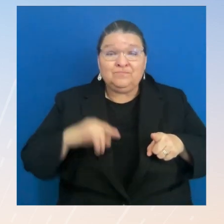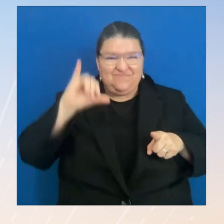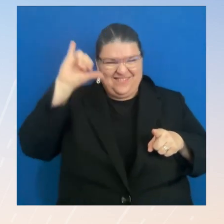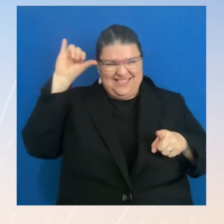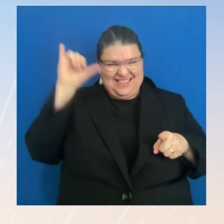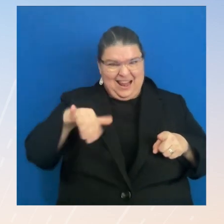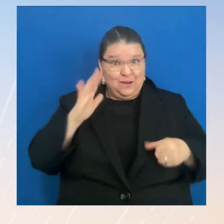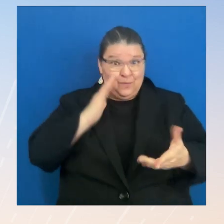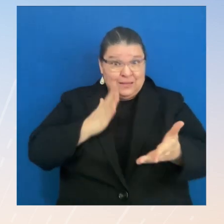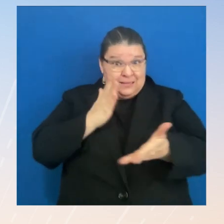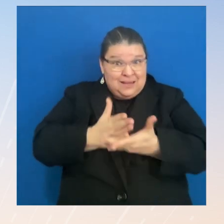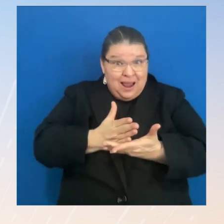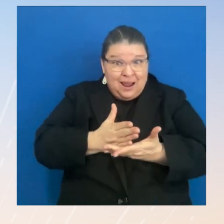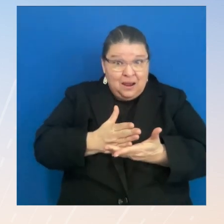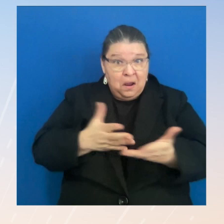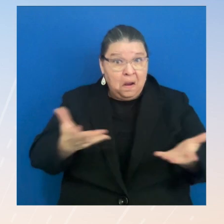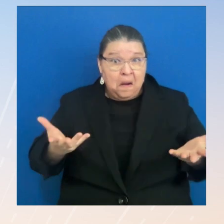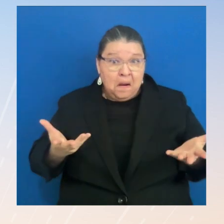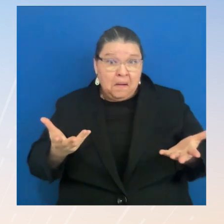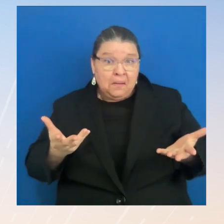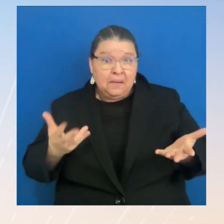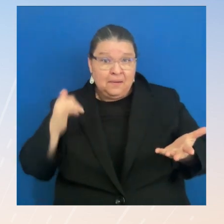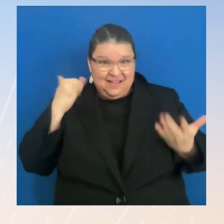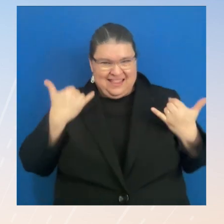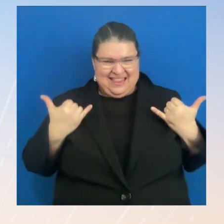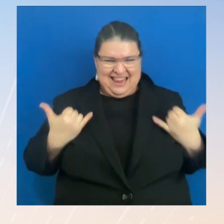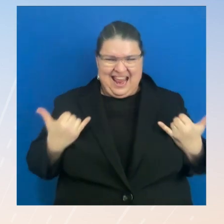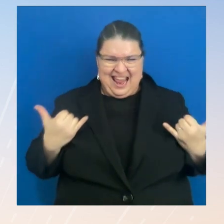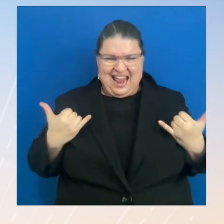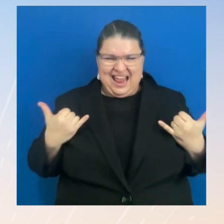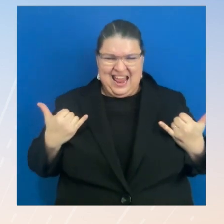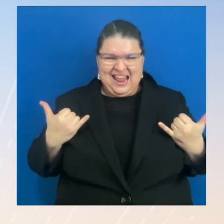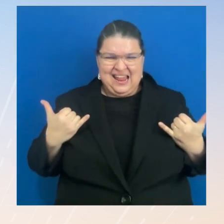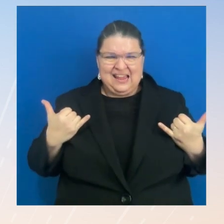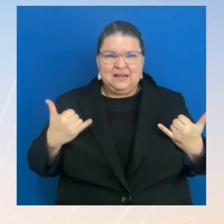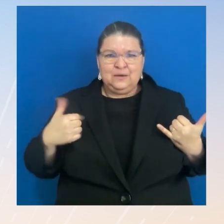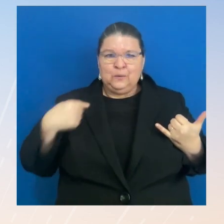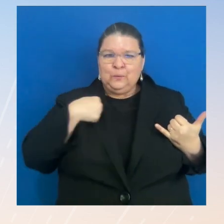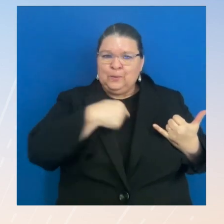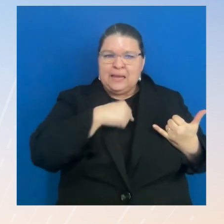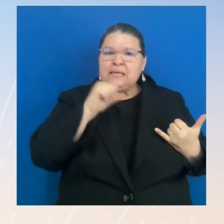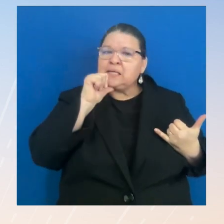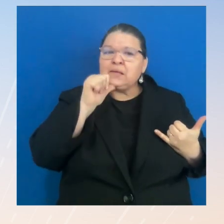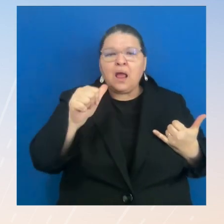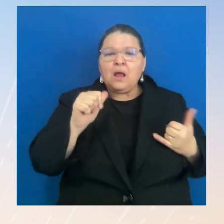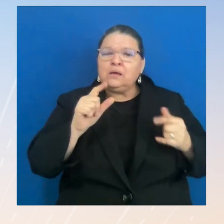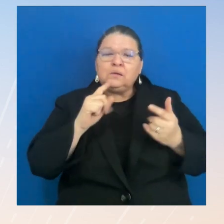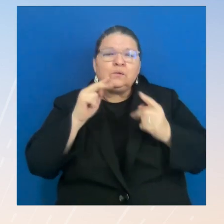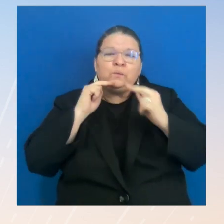I would note that when our National Security Advisor was having his meeting yesterday,